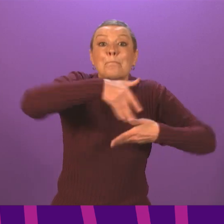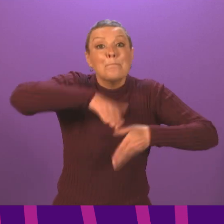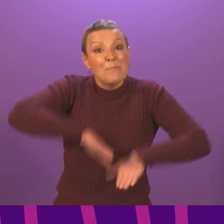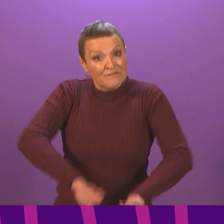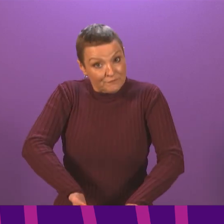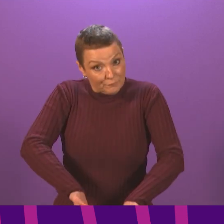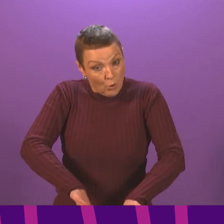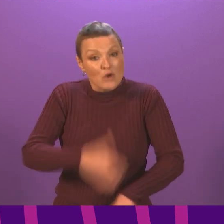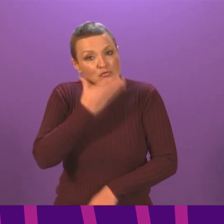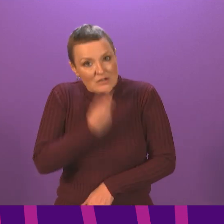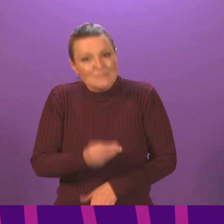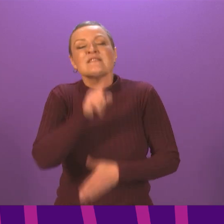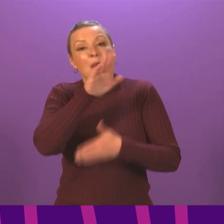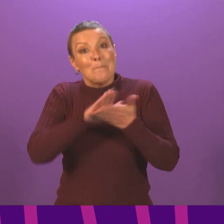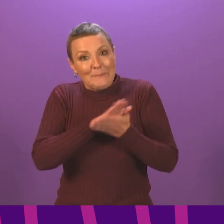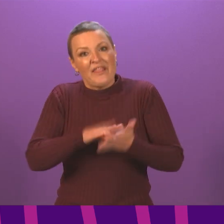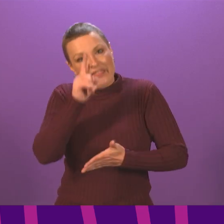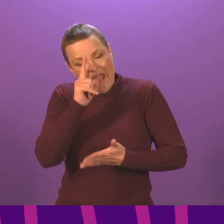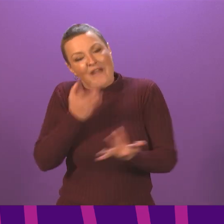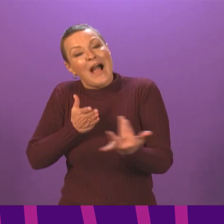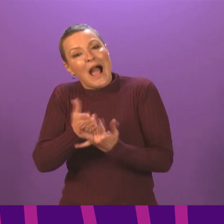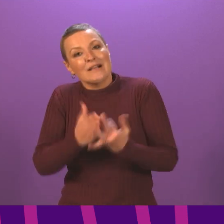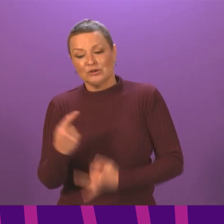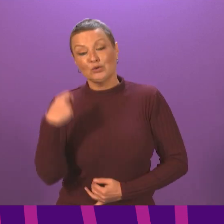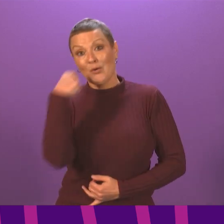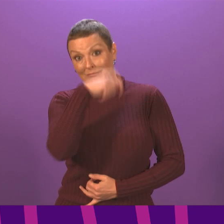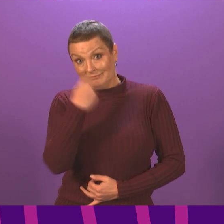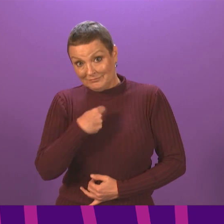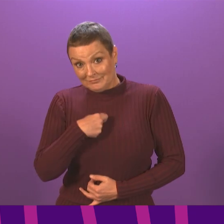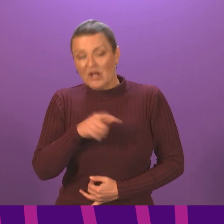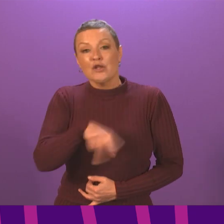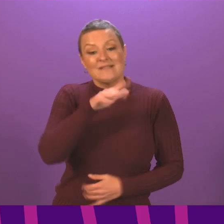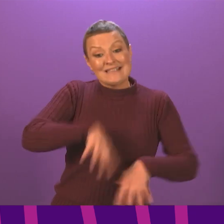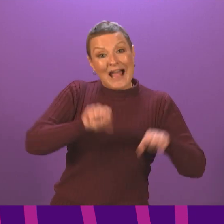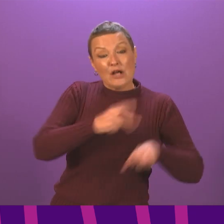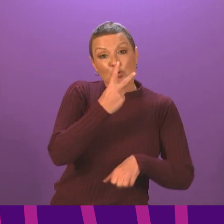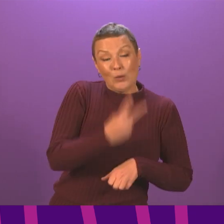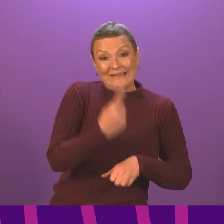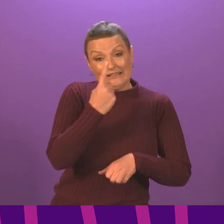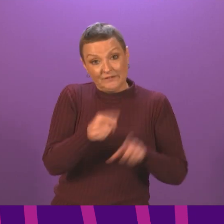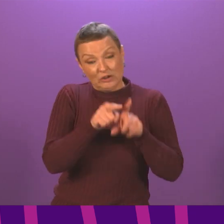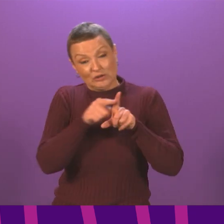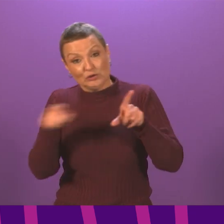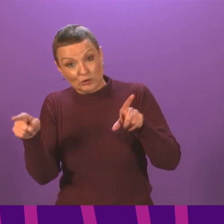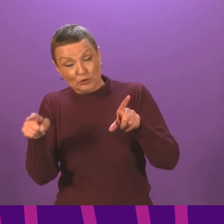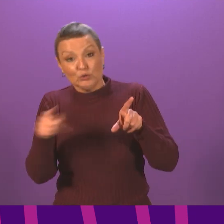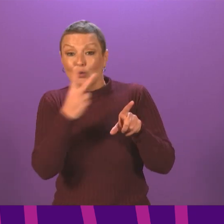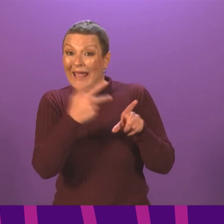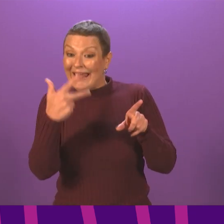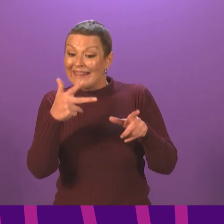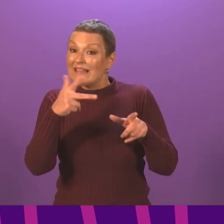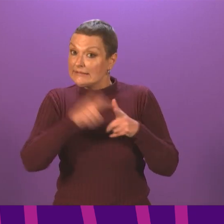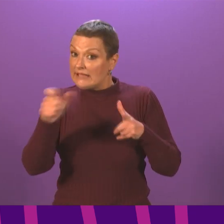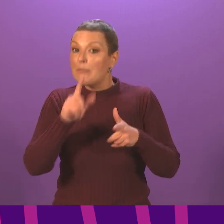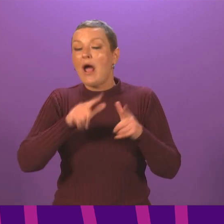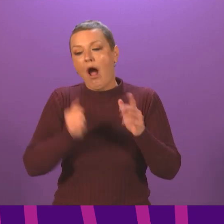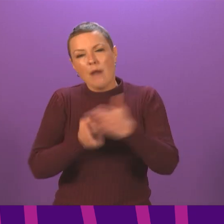provide access to PCR testing in the weeks beginning 21 and 28 December and 4 January.